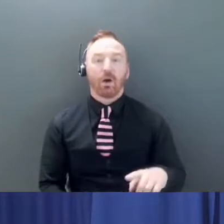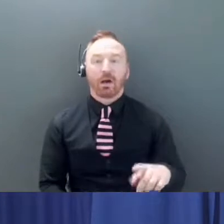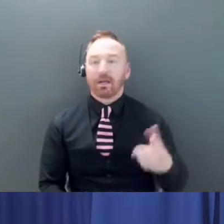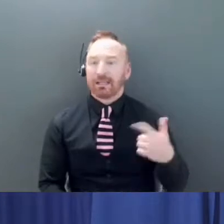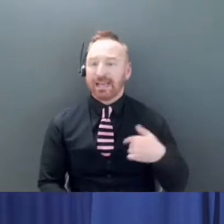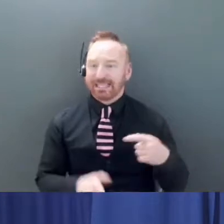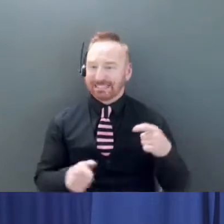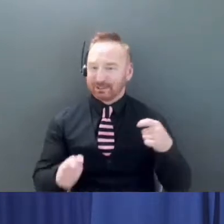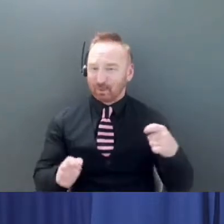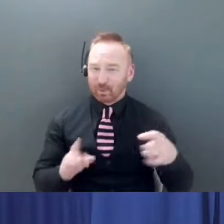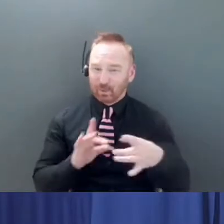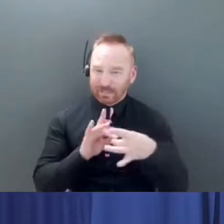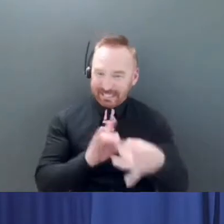within those premises.